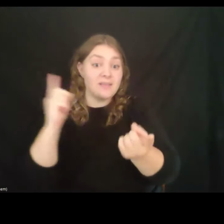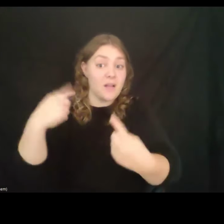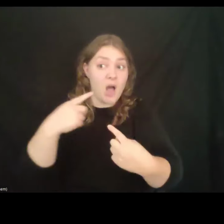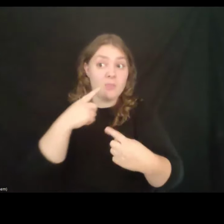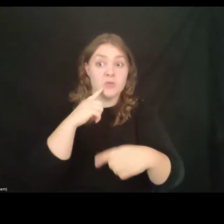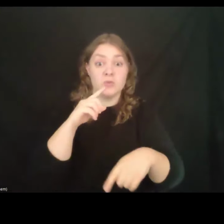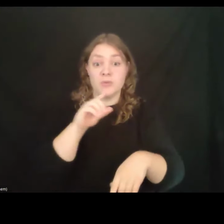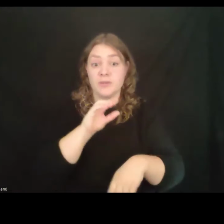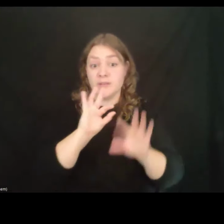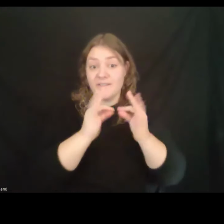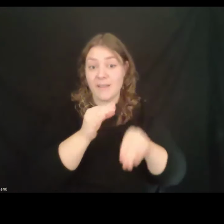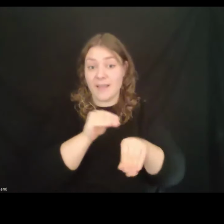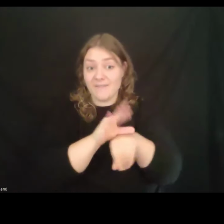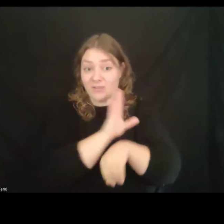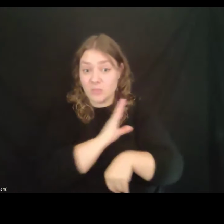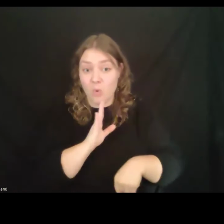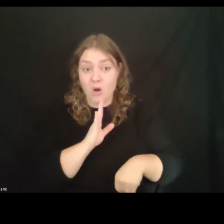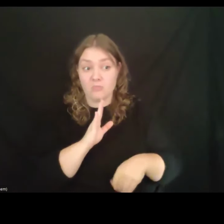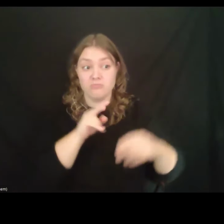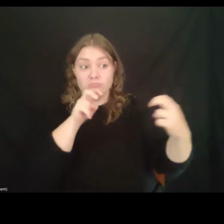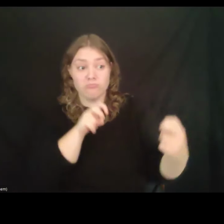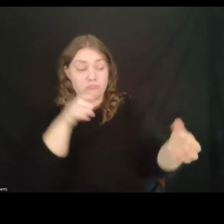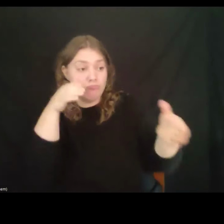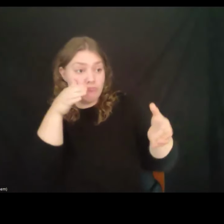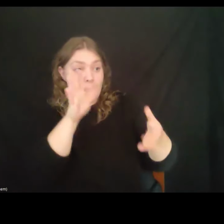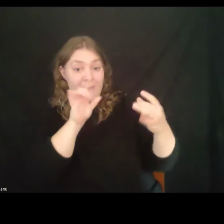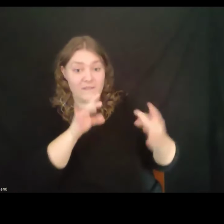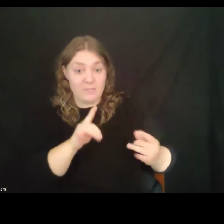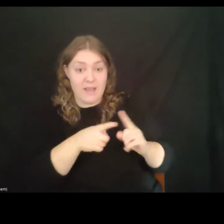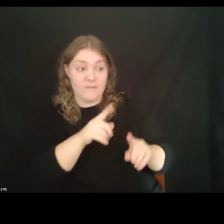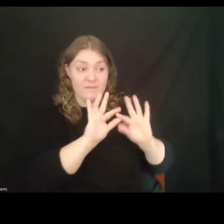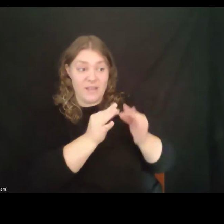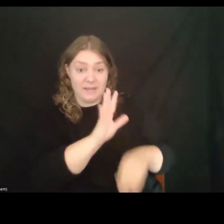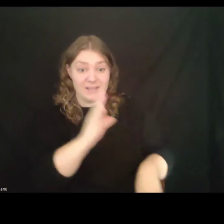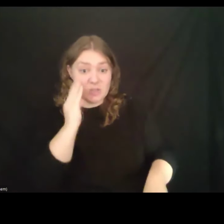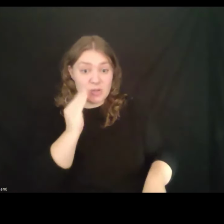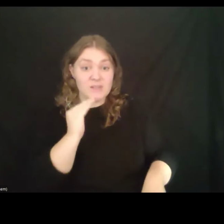hear direct feedback from fam's experiences um and then we've seen them make changes based on